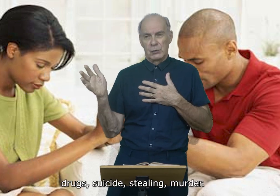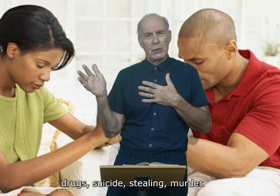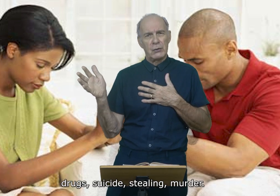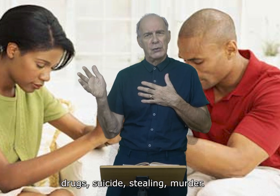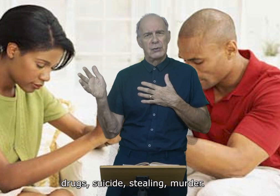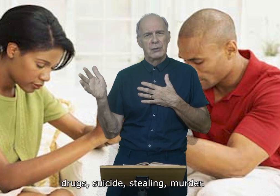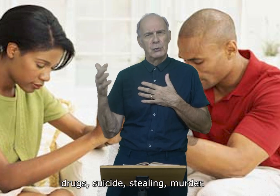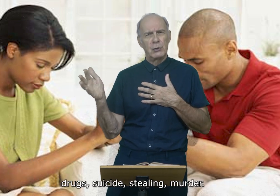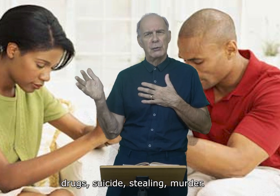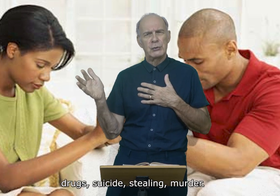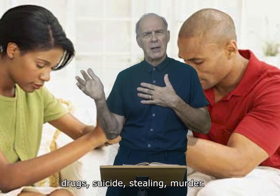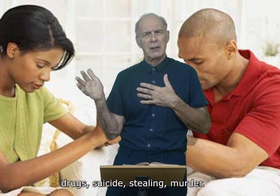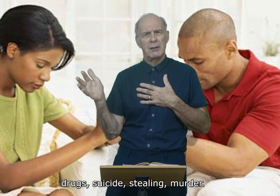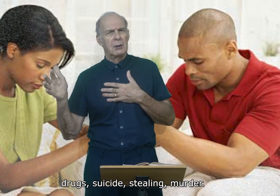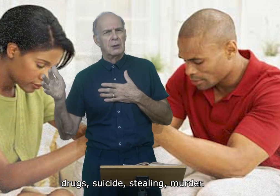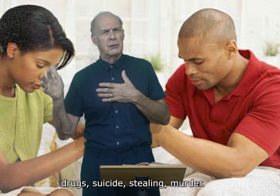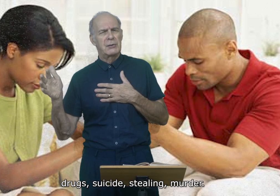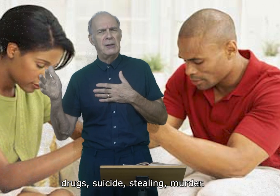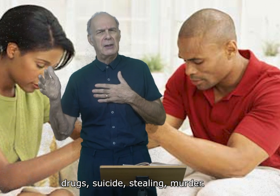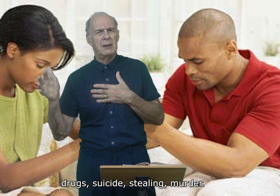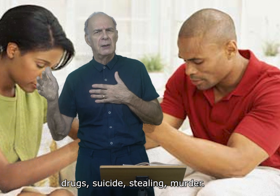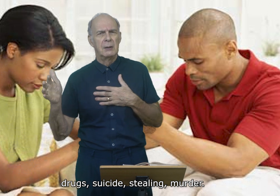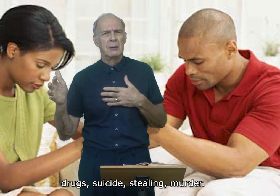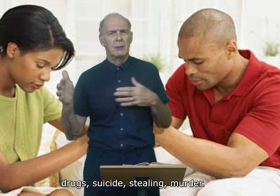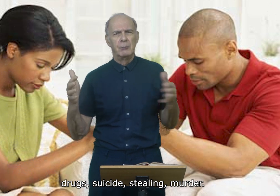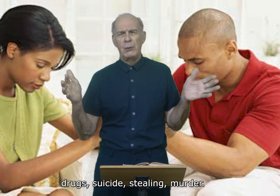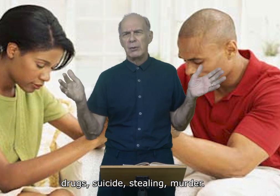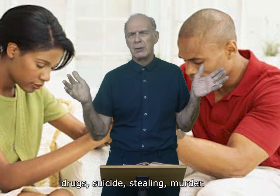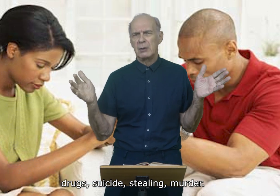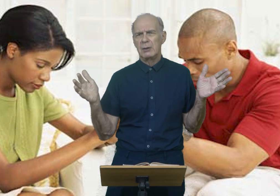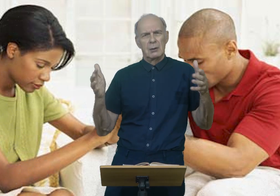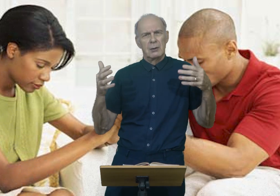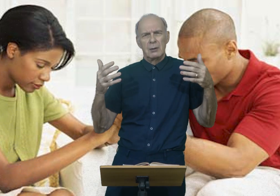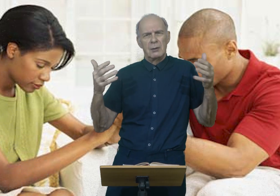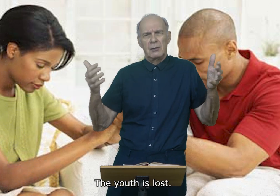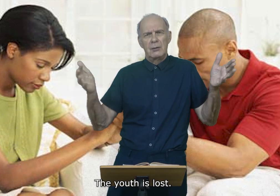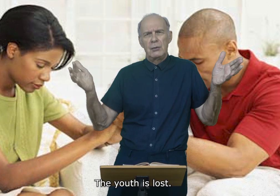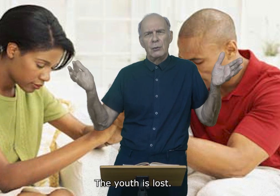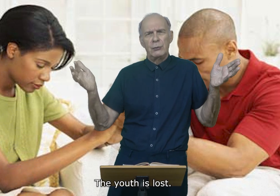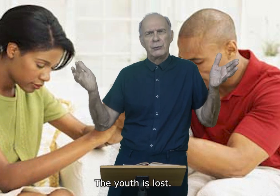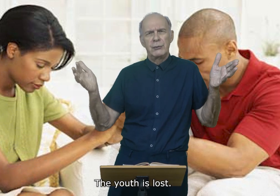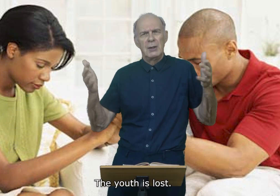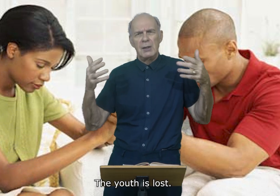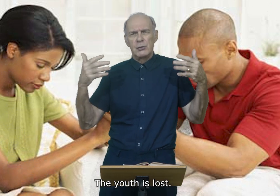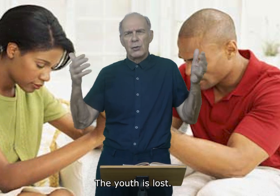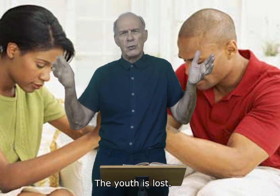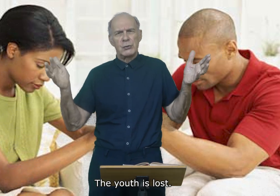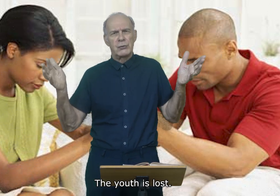drugs, suicide, stealing, murder. The youth is lost.